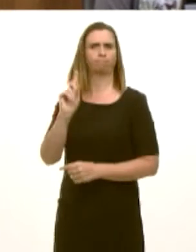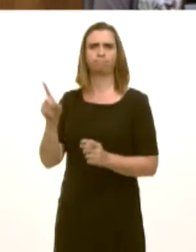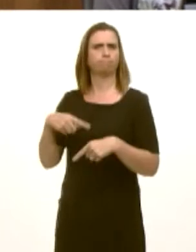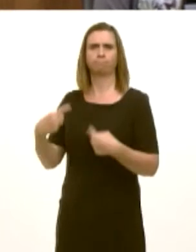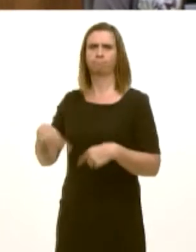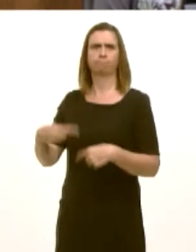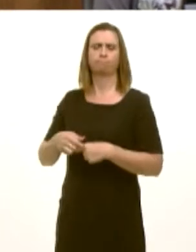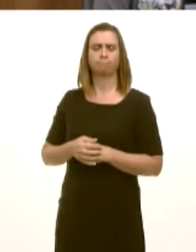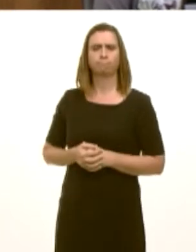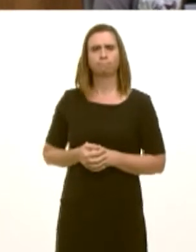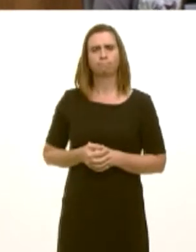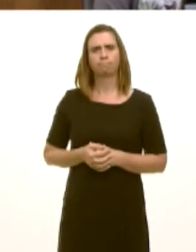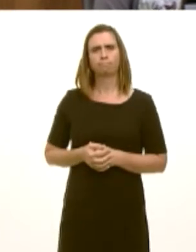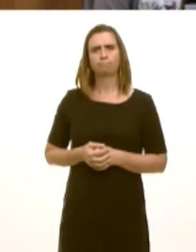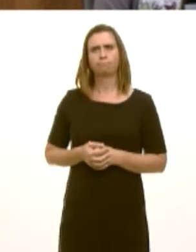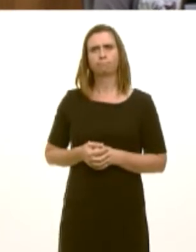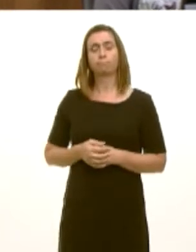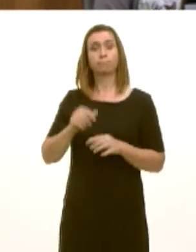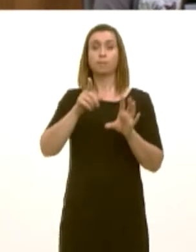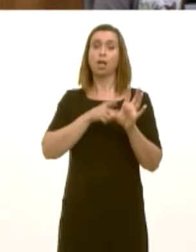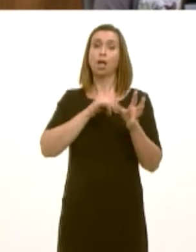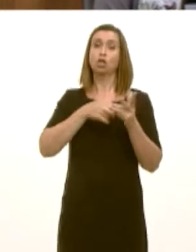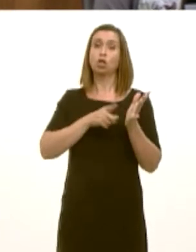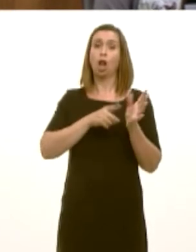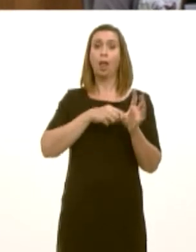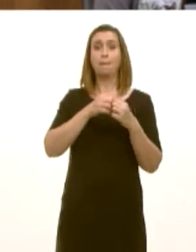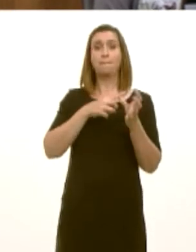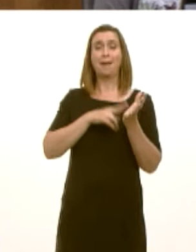We know, for example, that Ysgol y Bannau is a well-established primary school in the